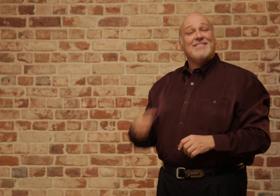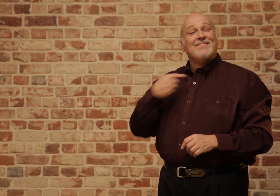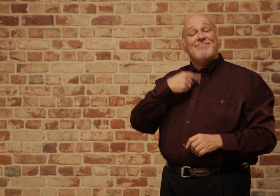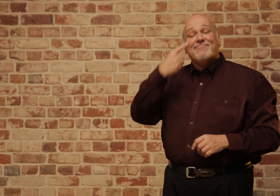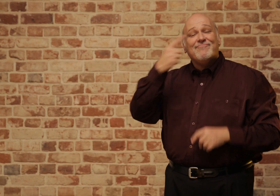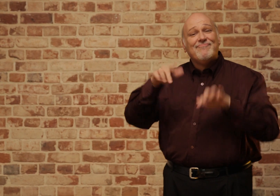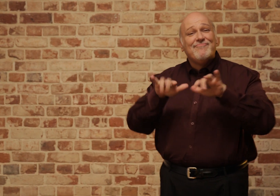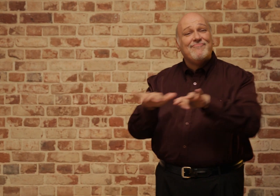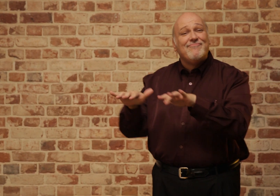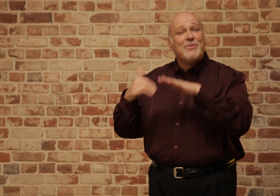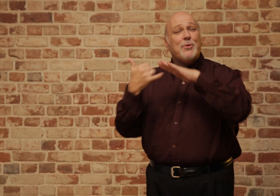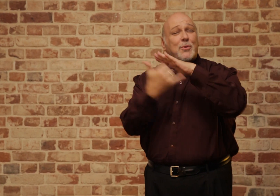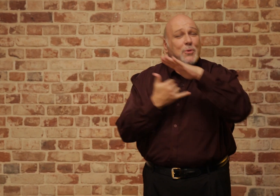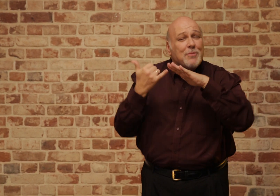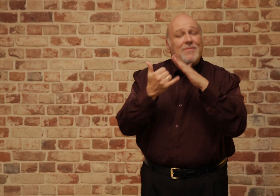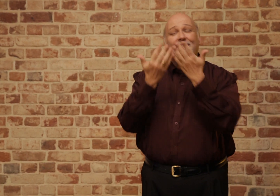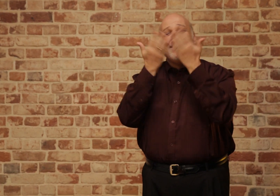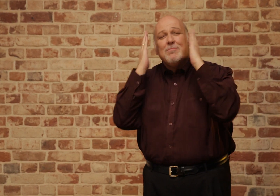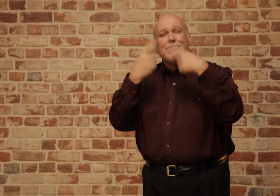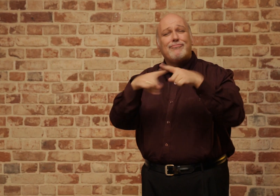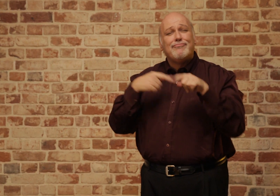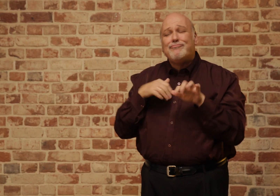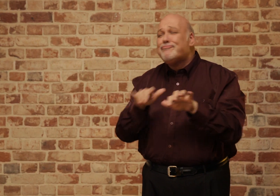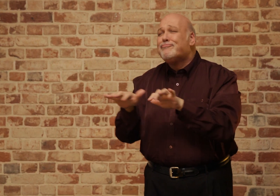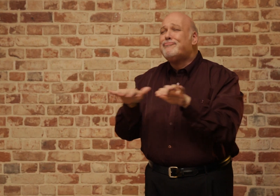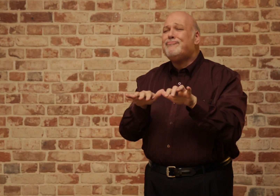I looked at several videos on YouTube and Facebook.